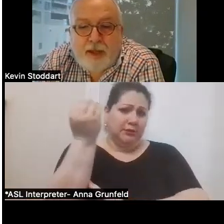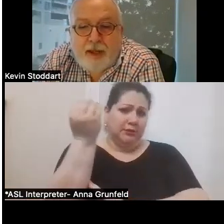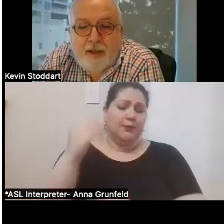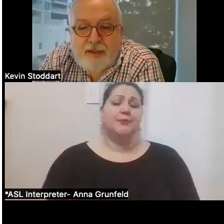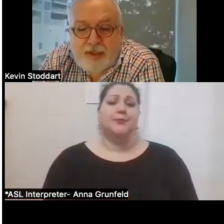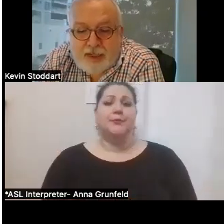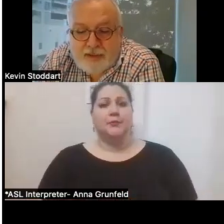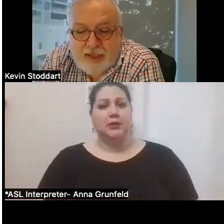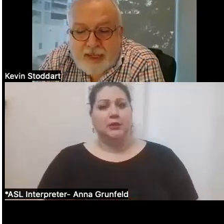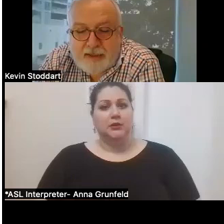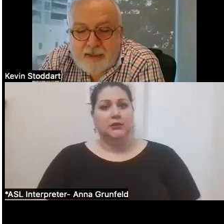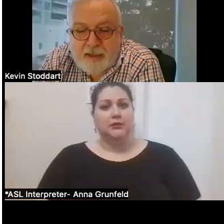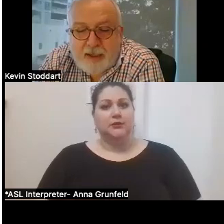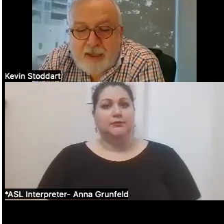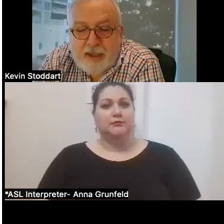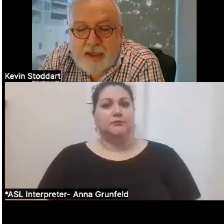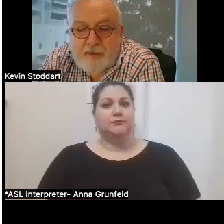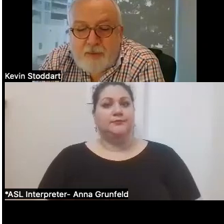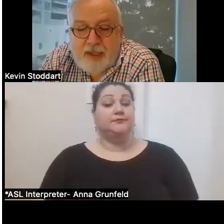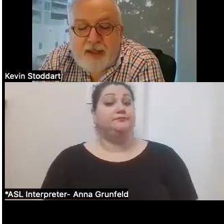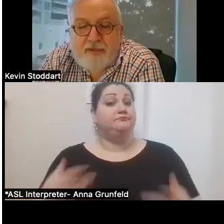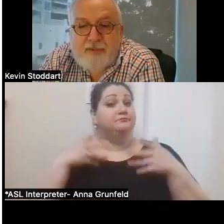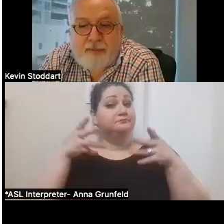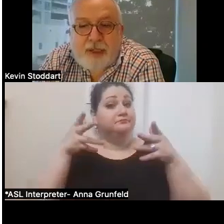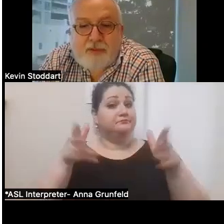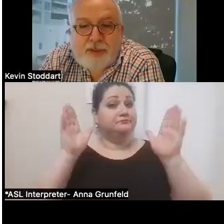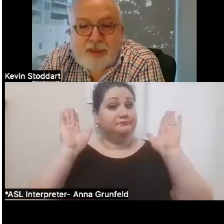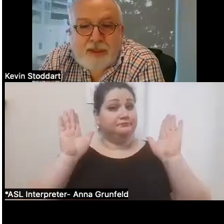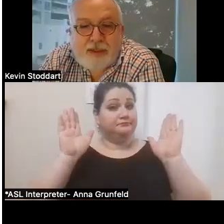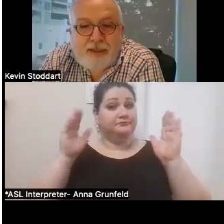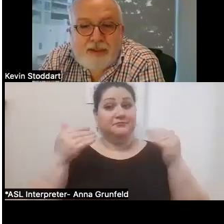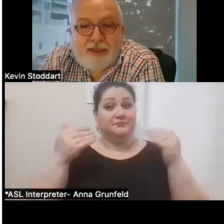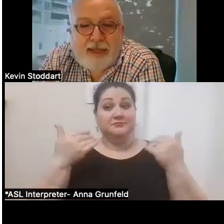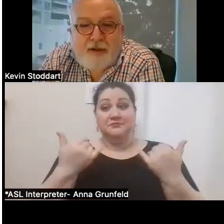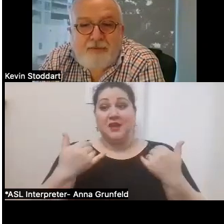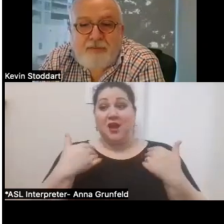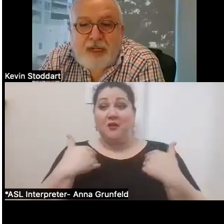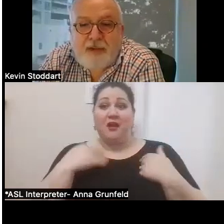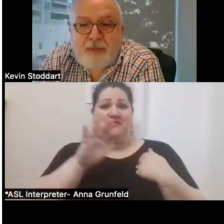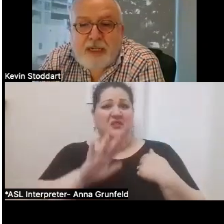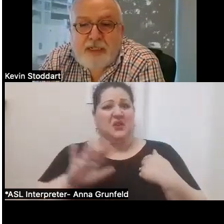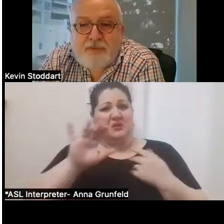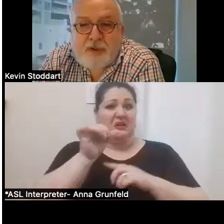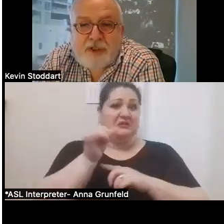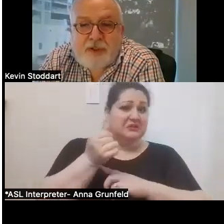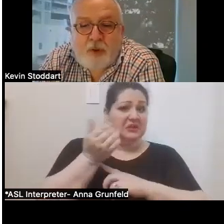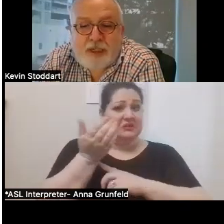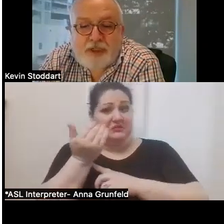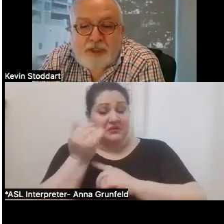I'll leave it at that. And we have about 10 or 15 minutes for some questions.